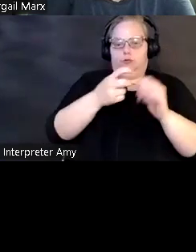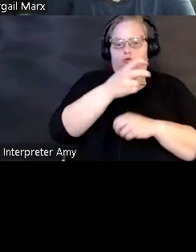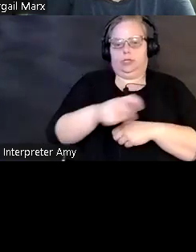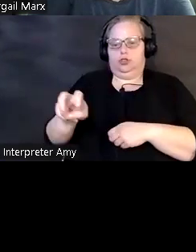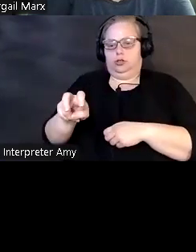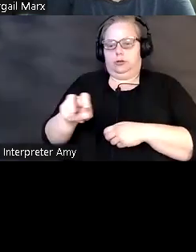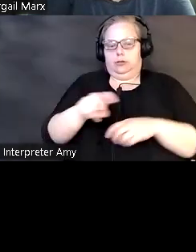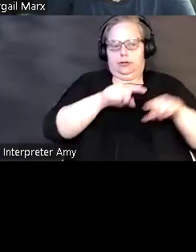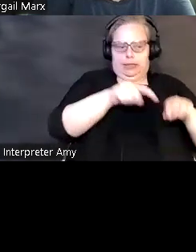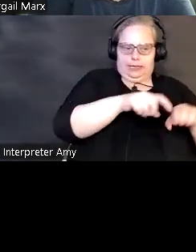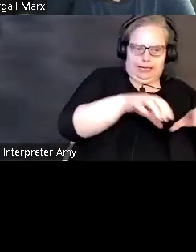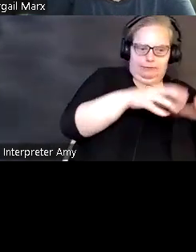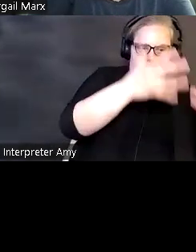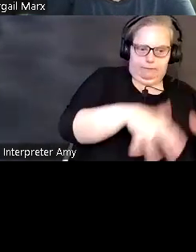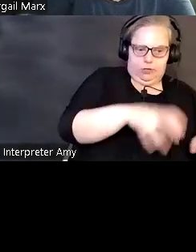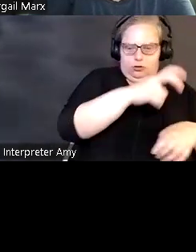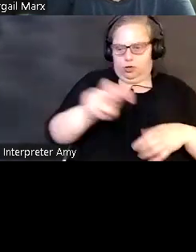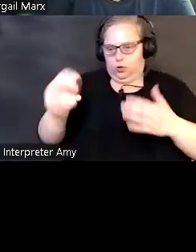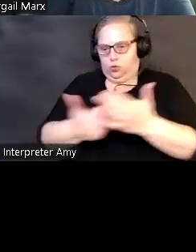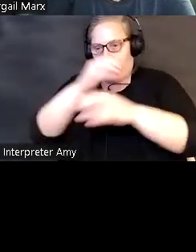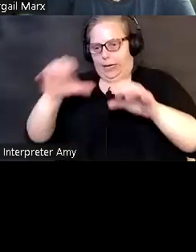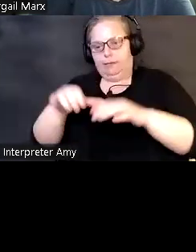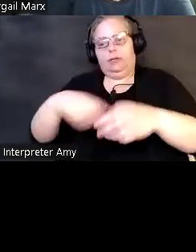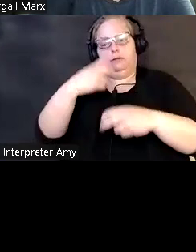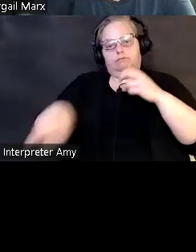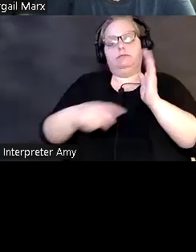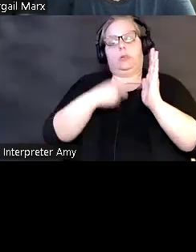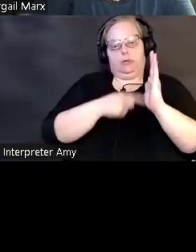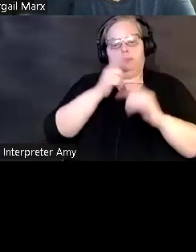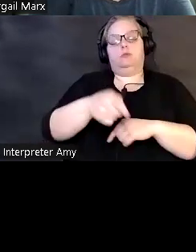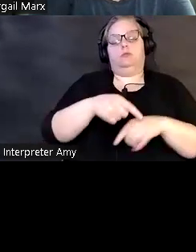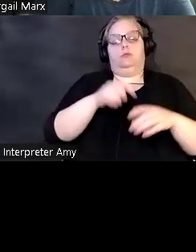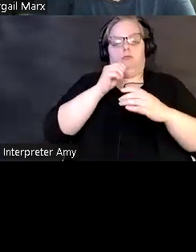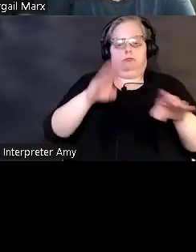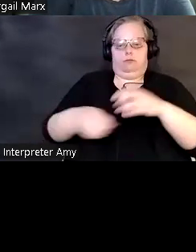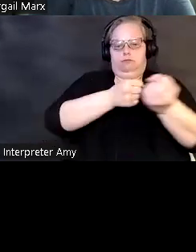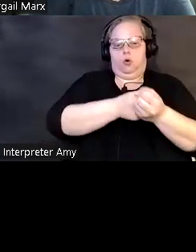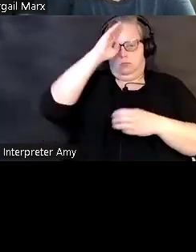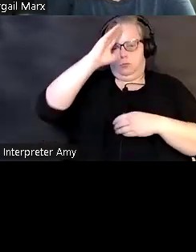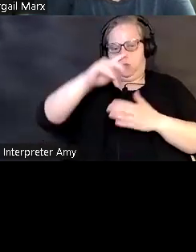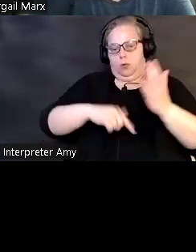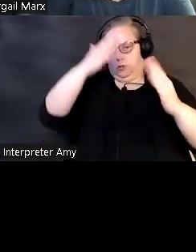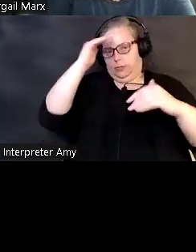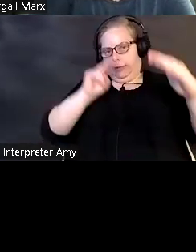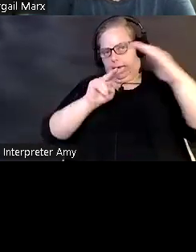activities, so these behavioral supports can help them know what's expected and what's coming.